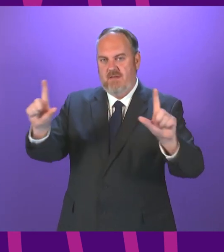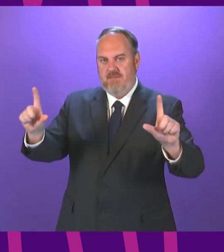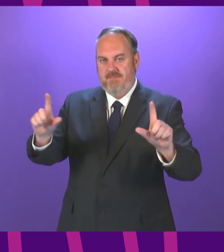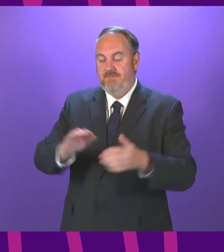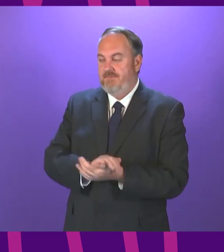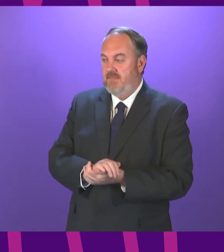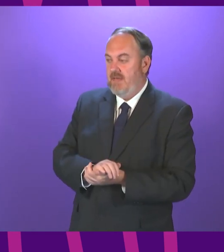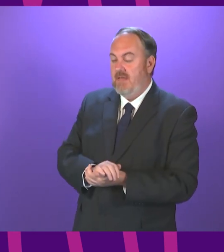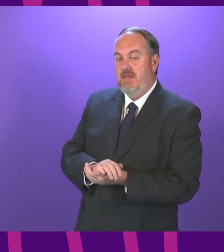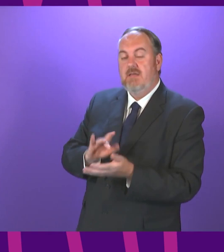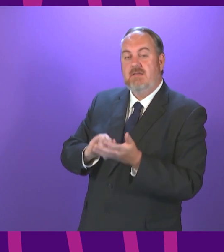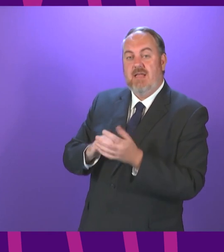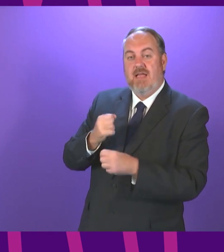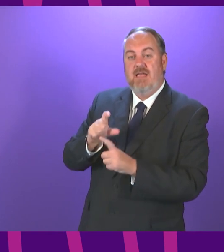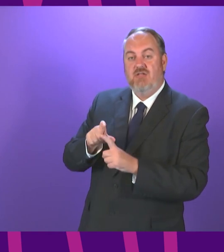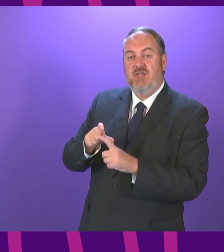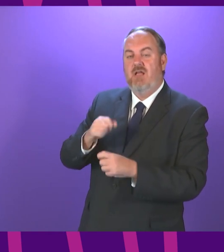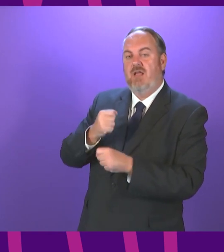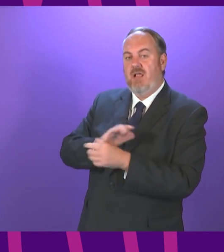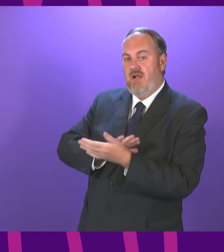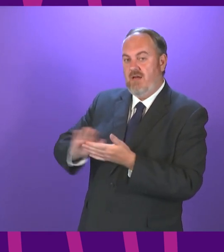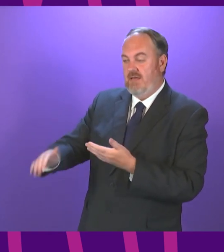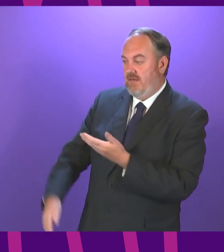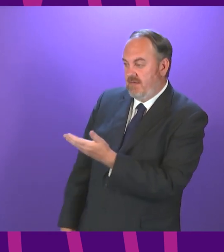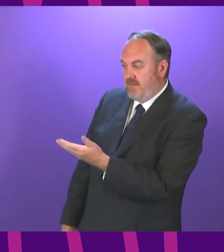In the First Minister’s